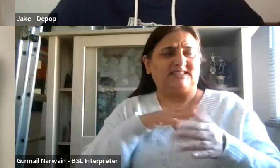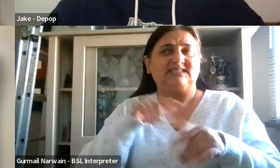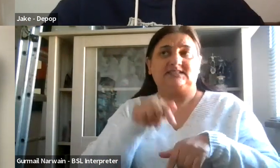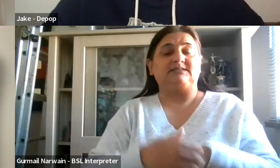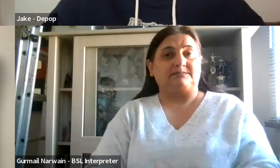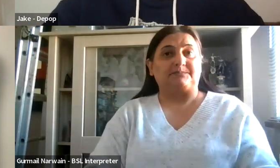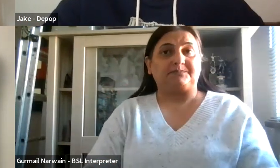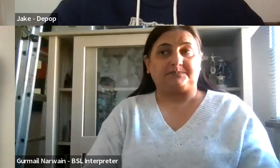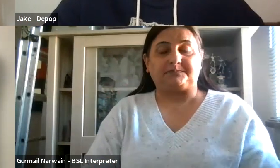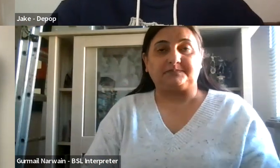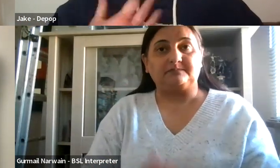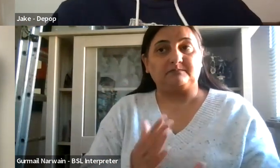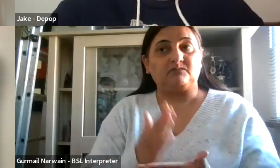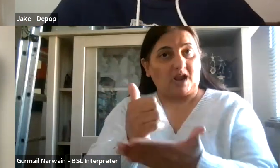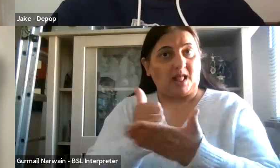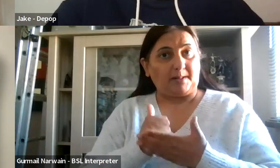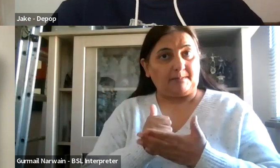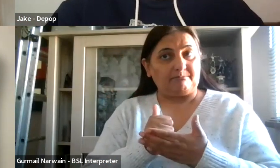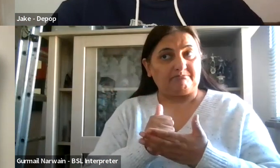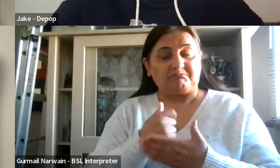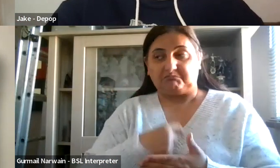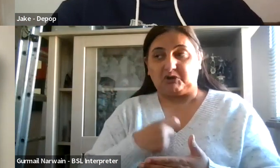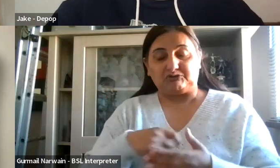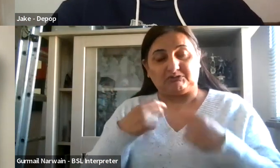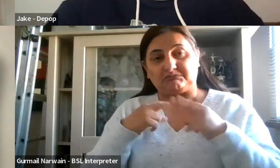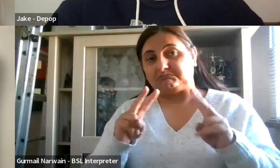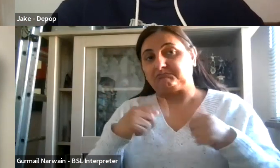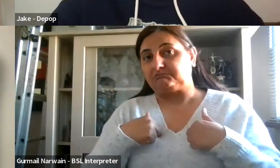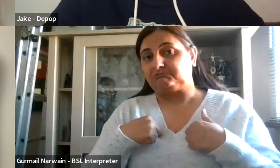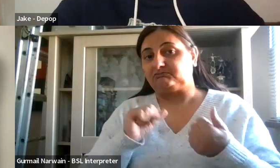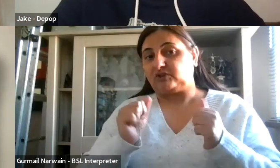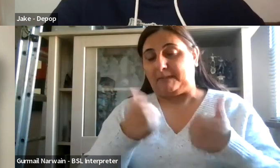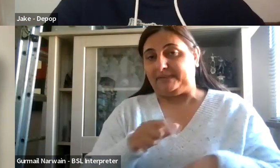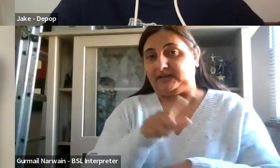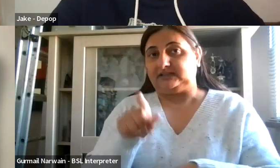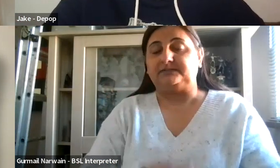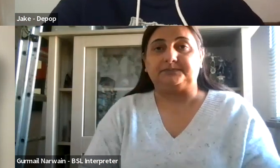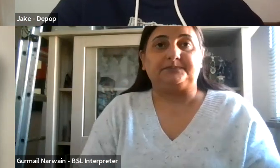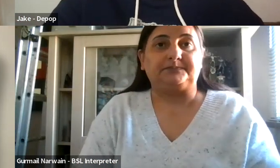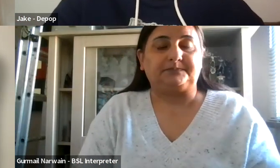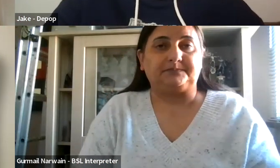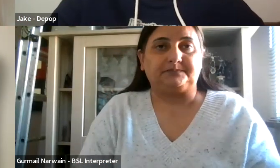So you know, it's been really helpful from a personal point of view, to have that them adjustments. It's been helpful to have the adjustments.